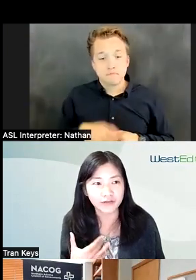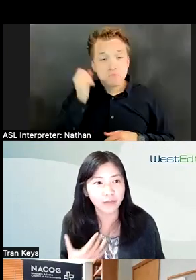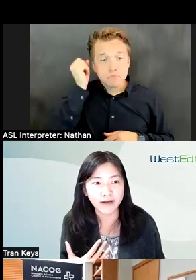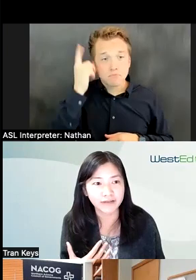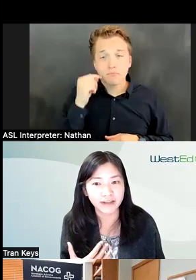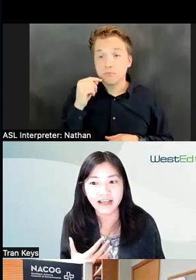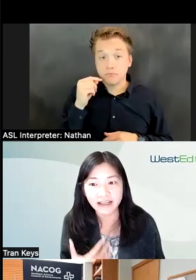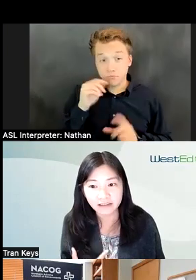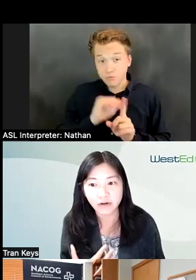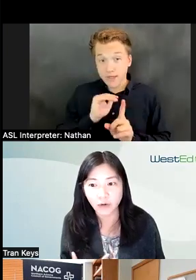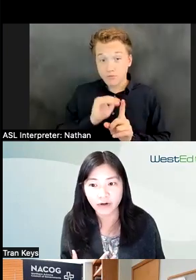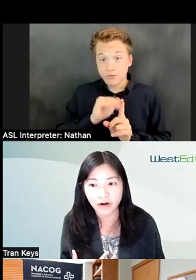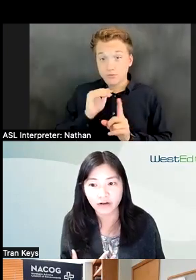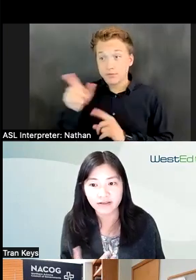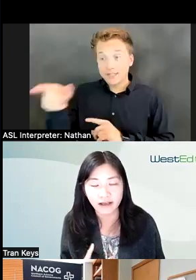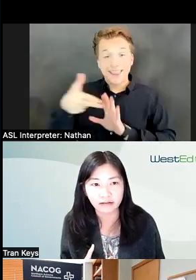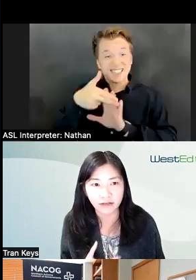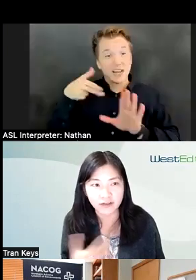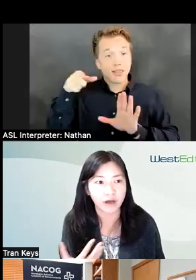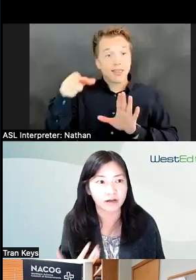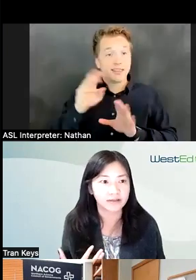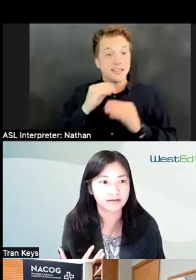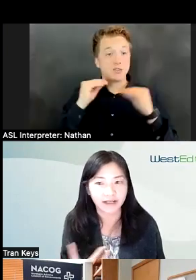Just a reminder that the title of our webinar is not Logic Models, right?